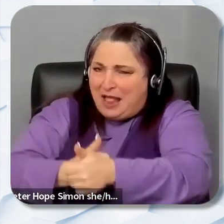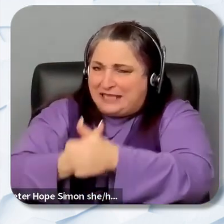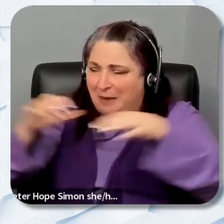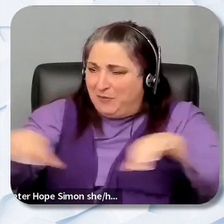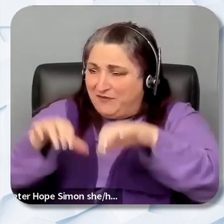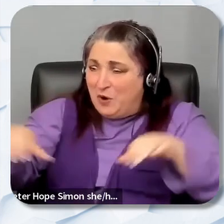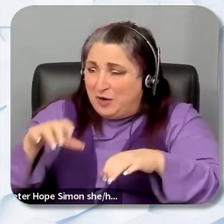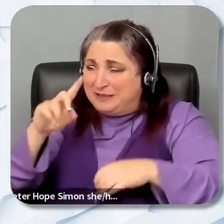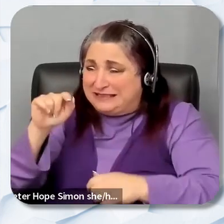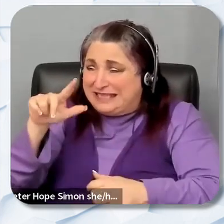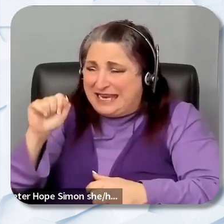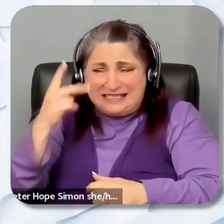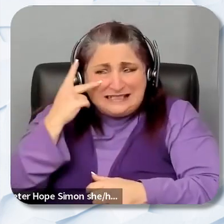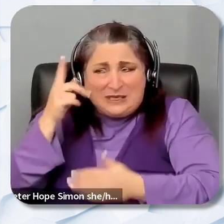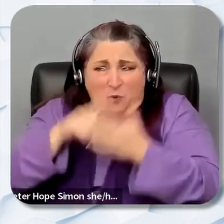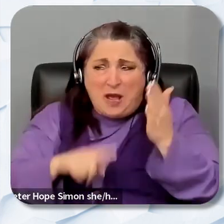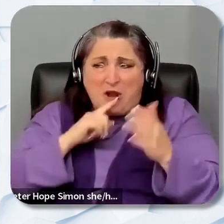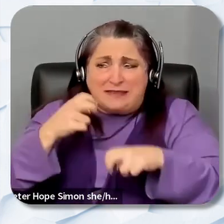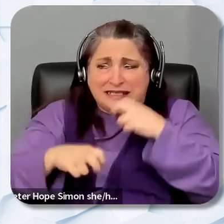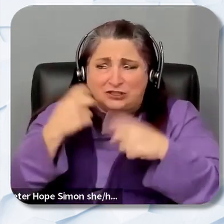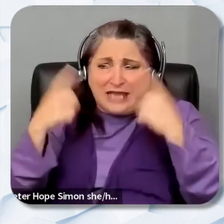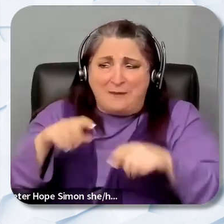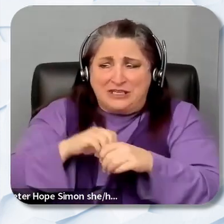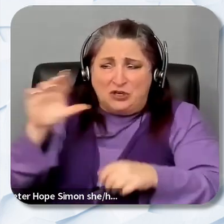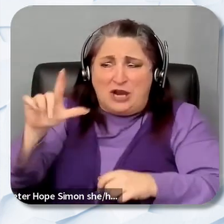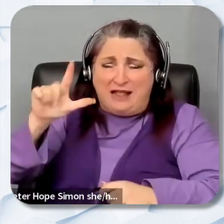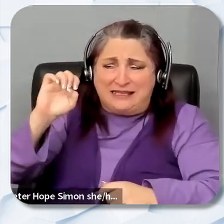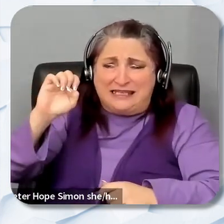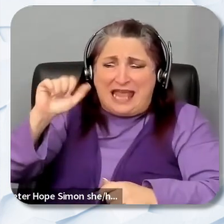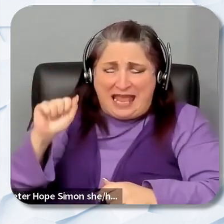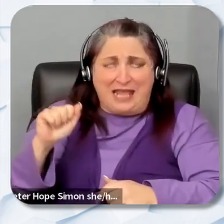issues that are occurring in your LEA? Where are they occurring? What types of students